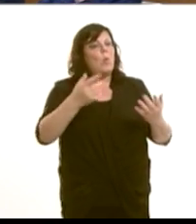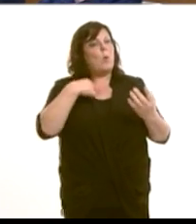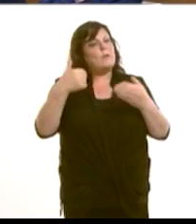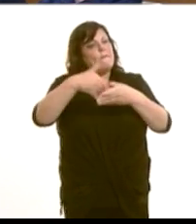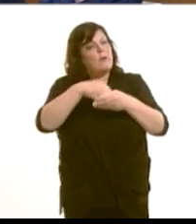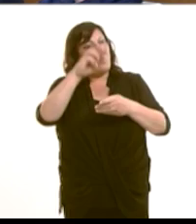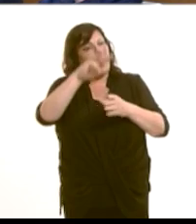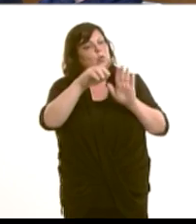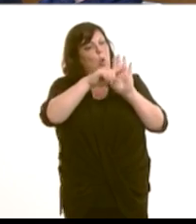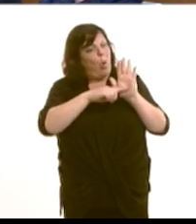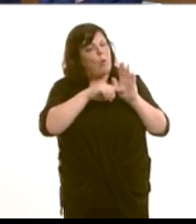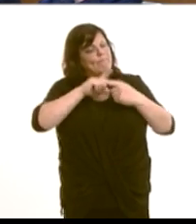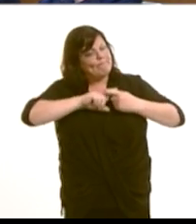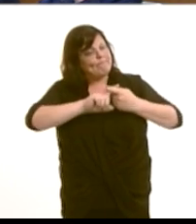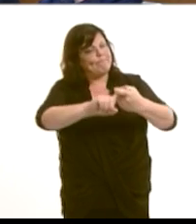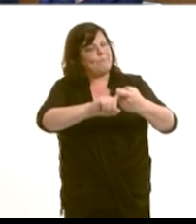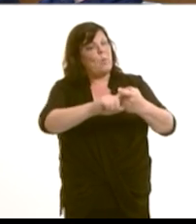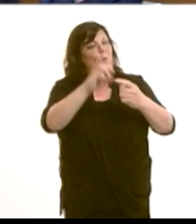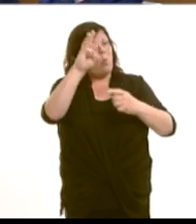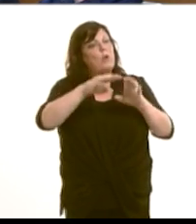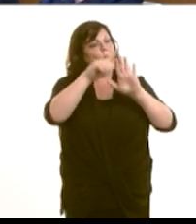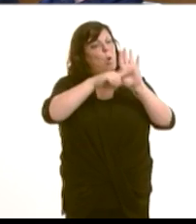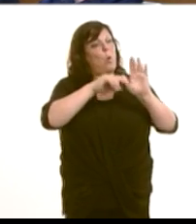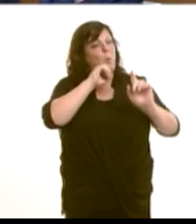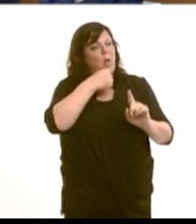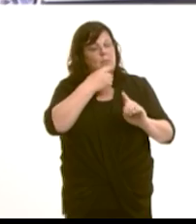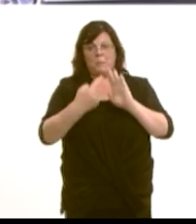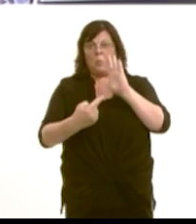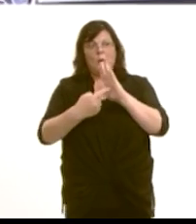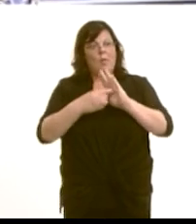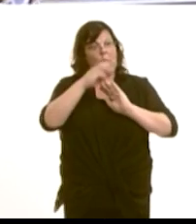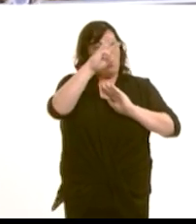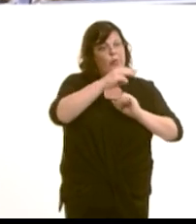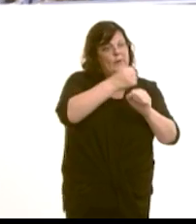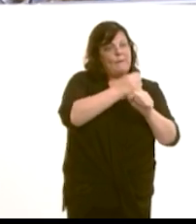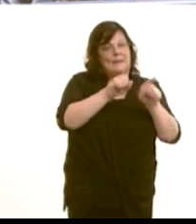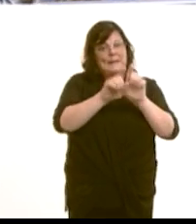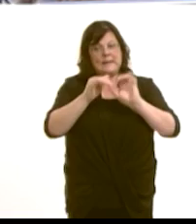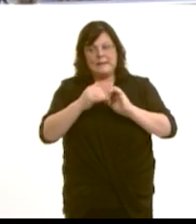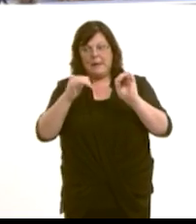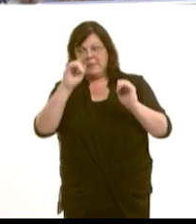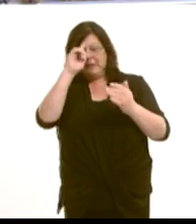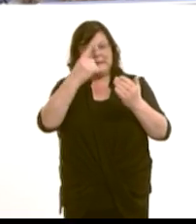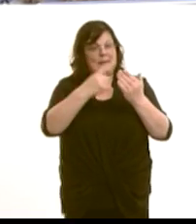in Welsh law. Itís a matter then for the Welsh Government and, of course, the Assembly to decide which laws should then remain.